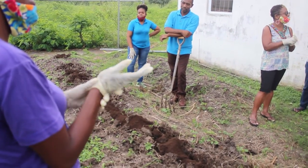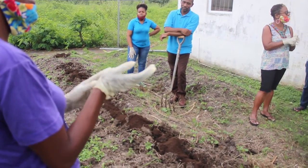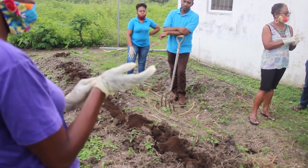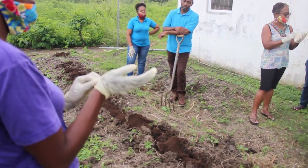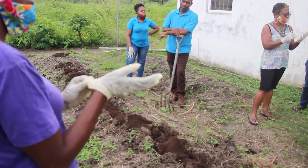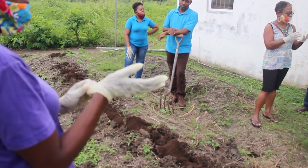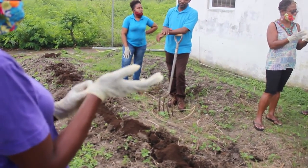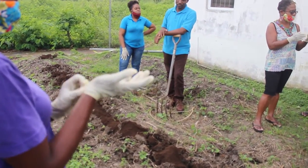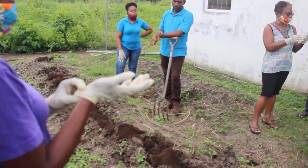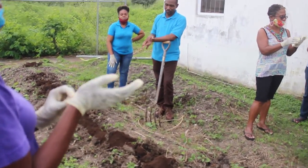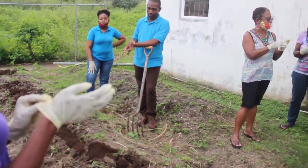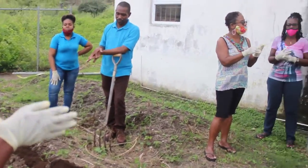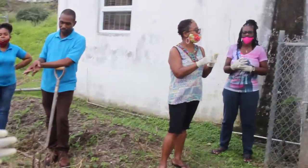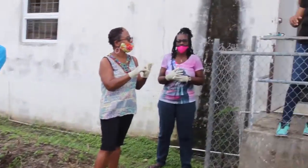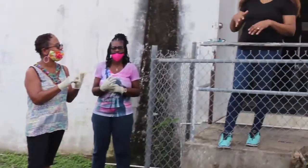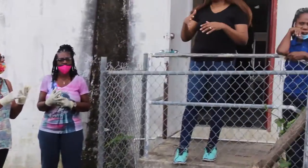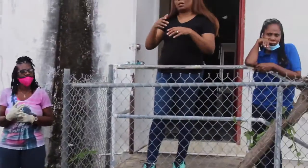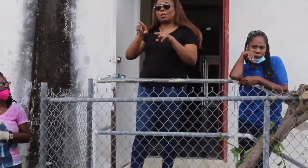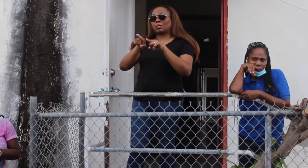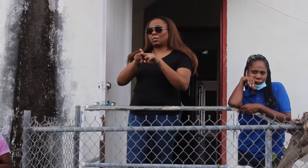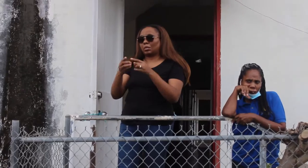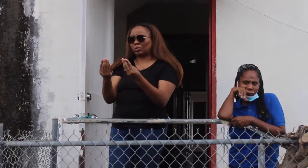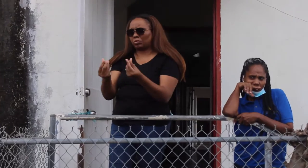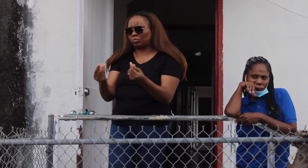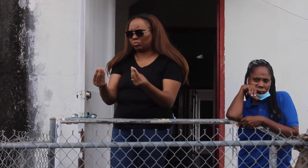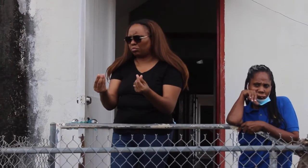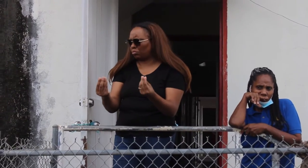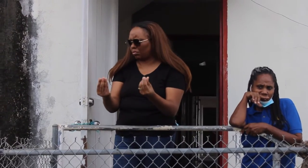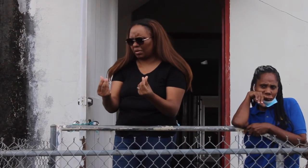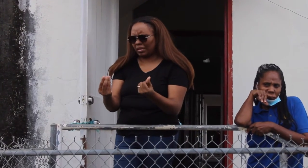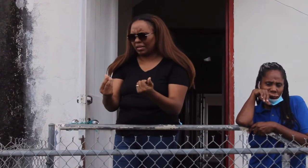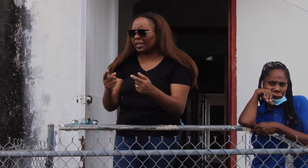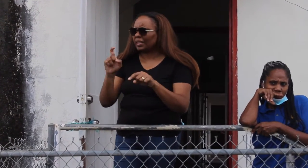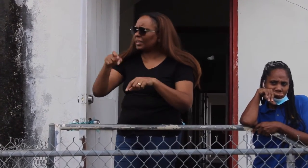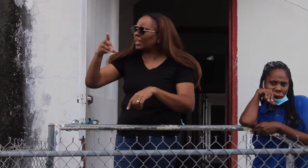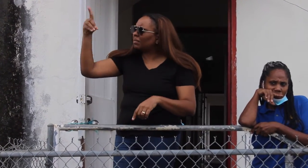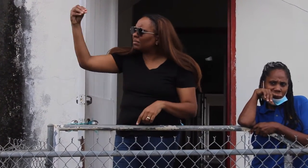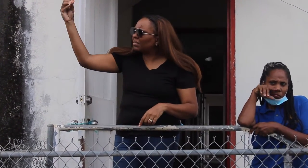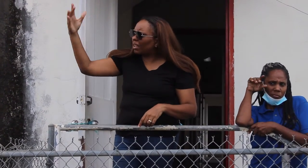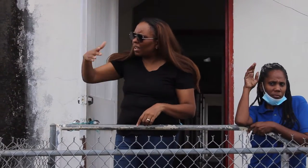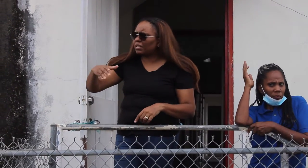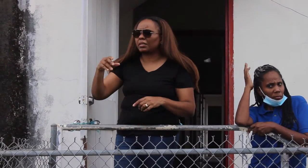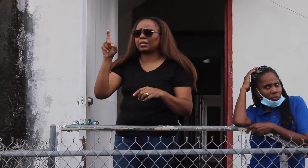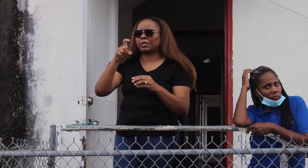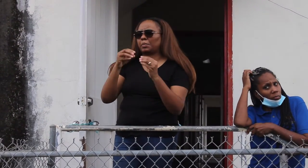aeration because we need the ear near sunlight and need water